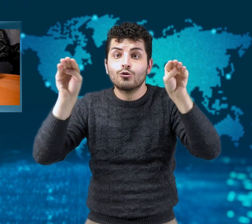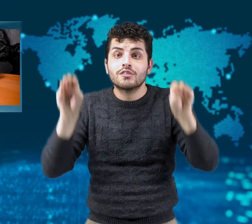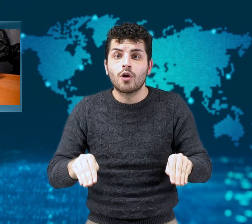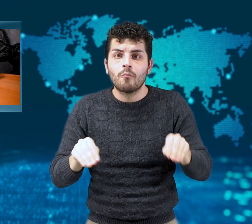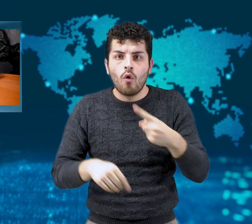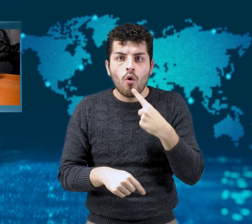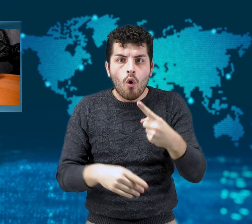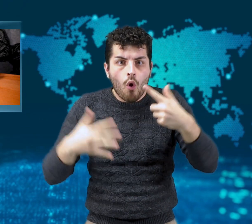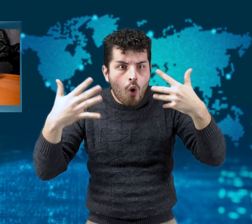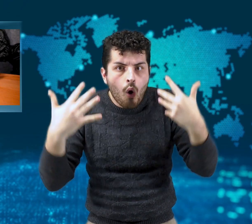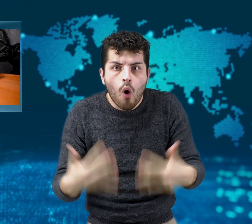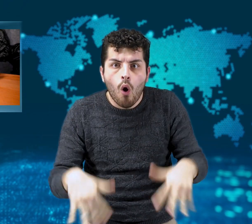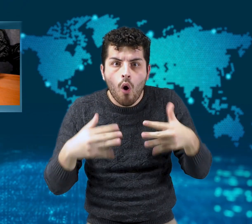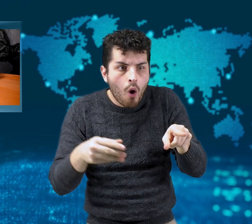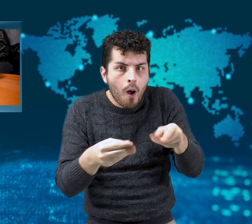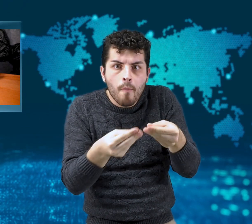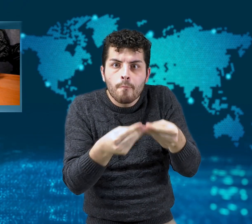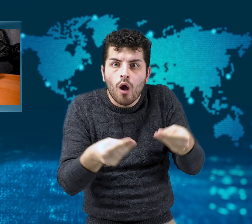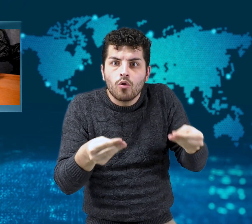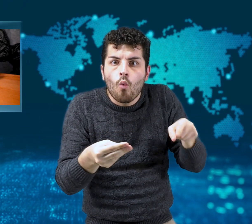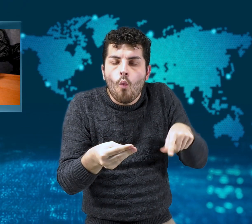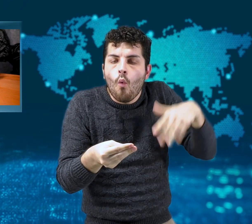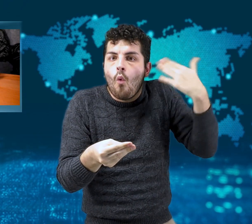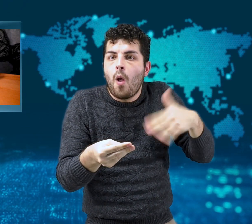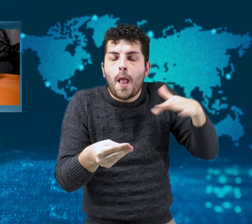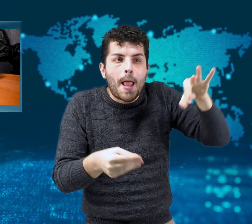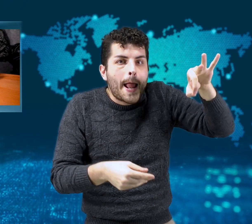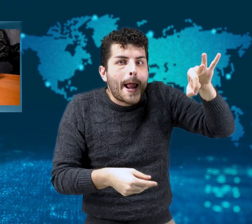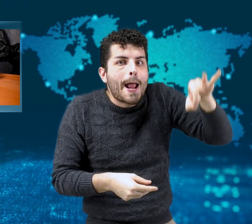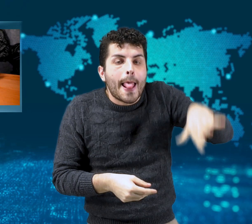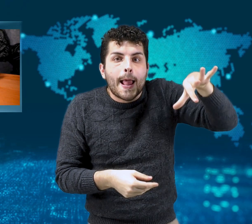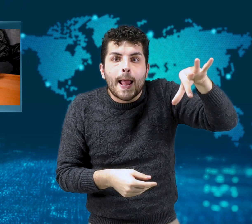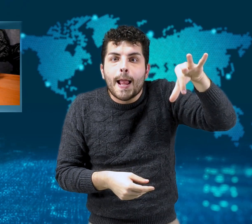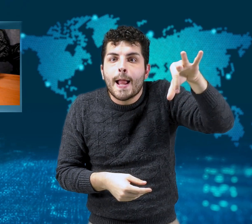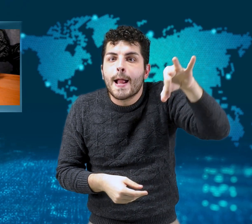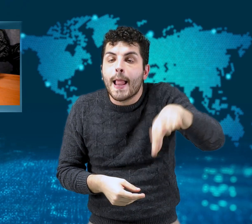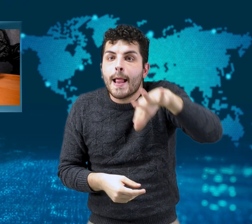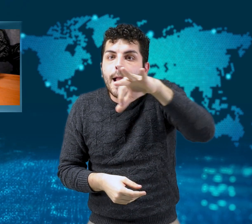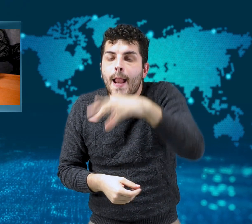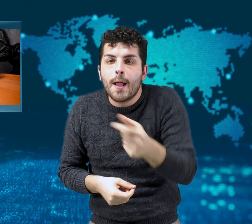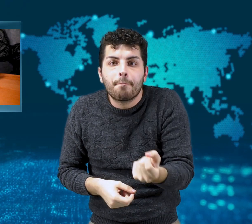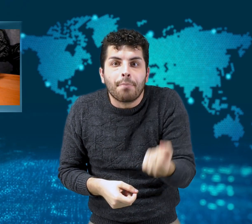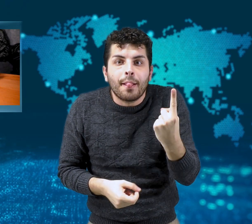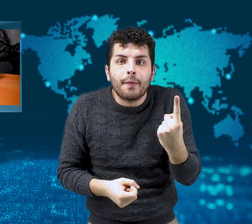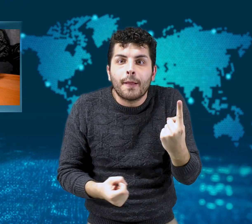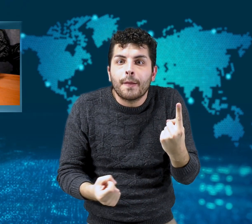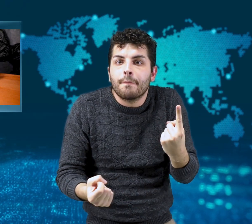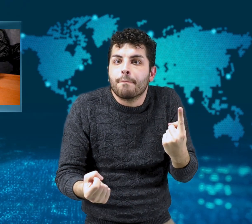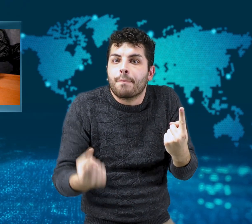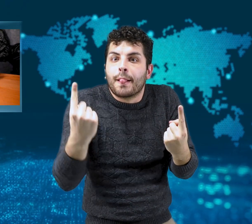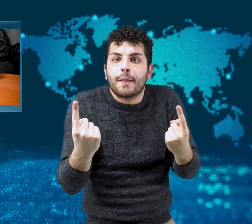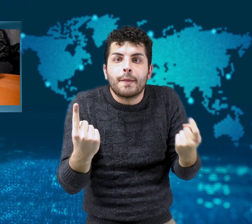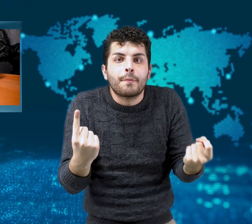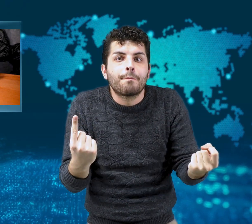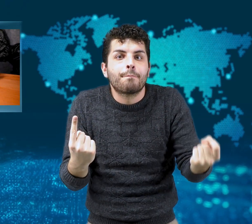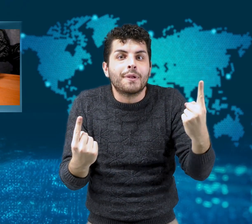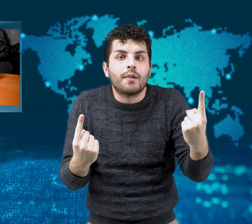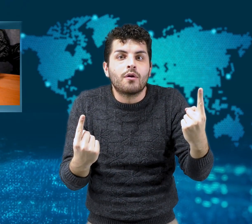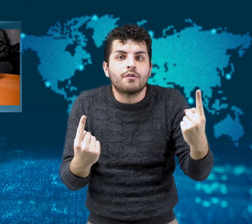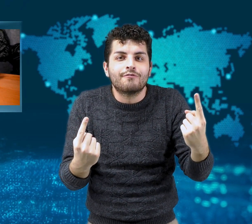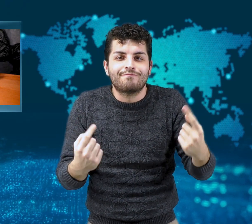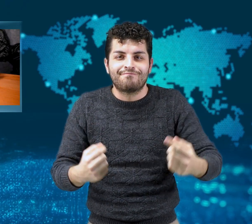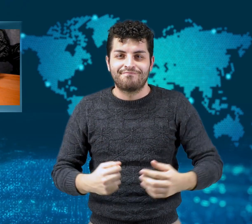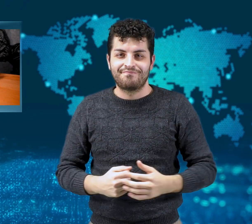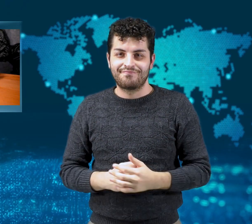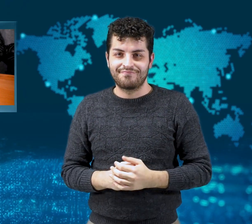almost never found today,” and that it is “very very rare.”